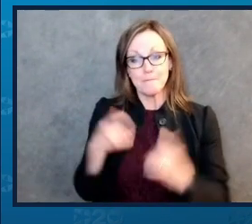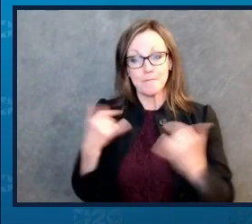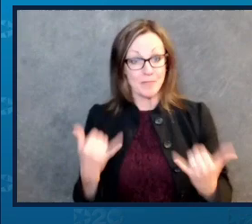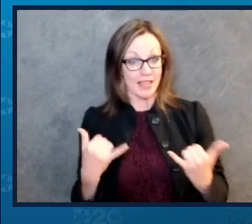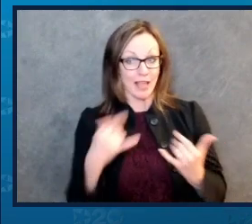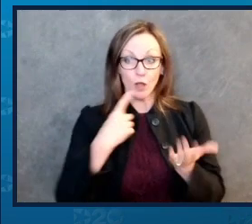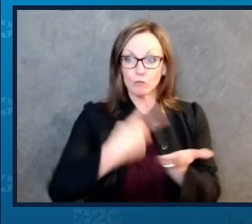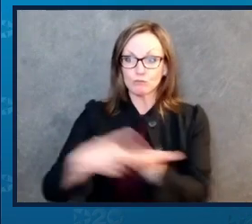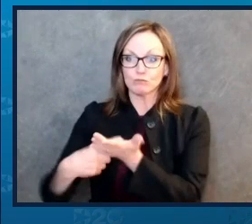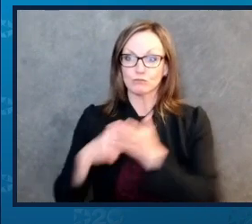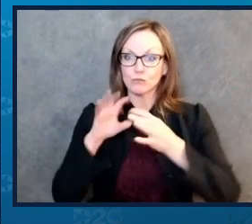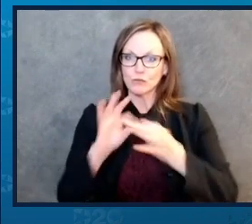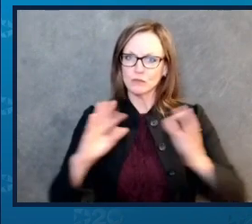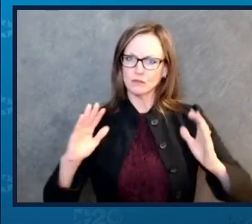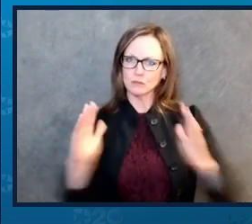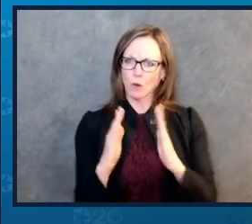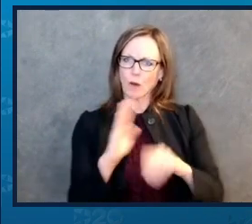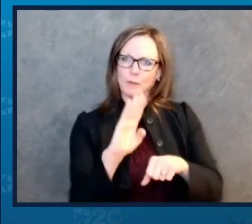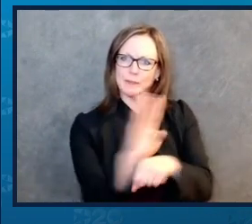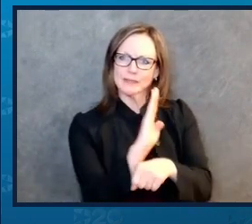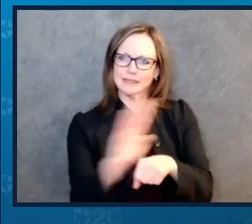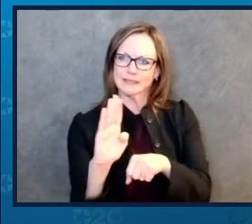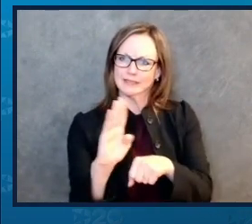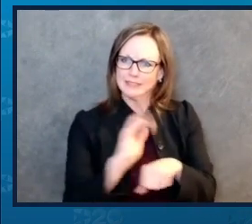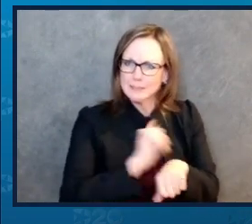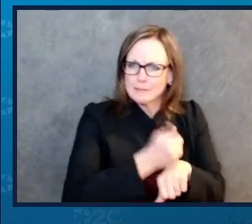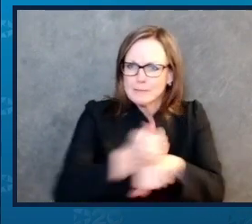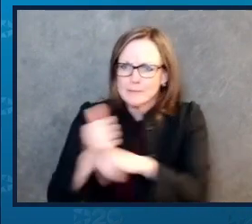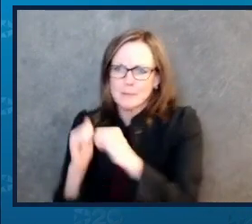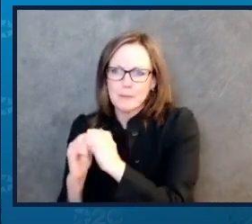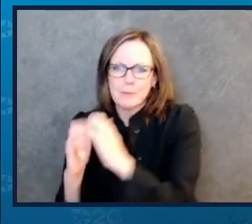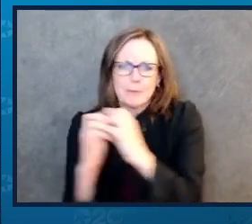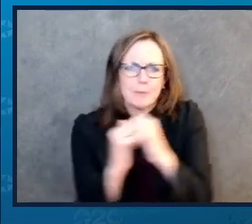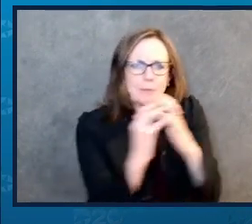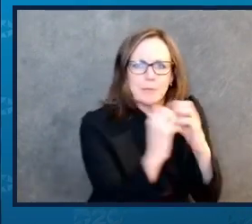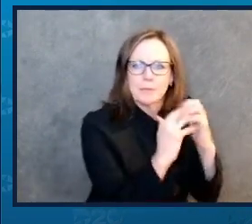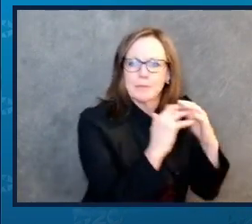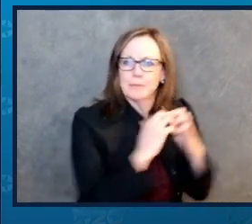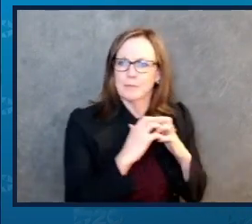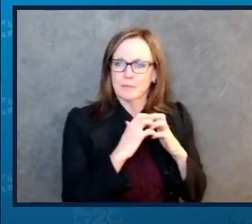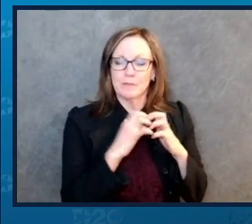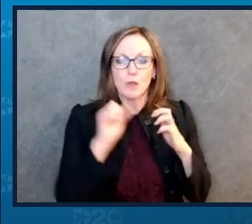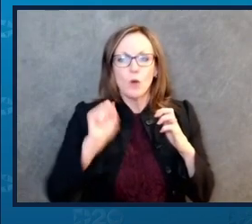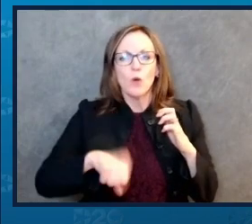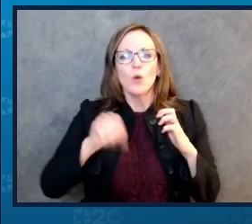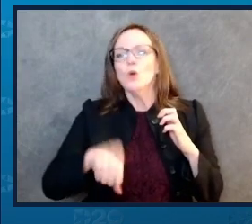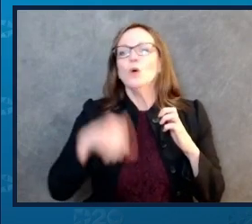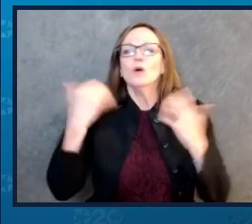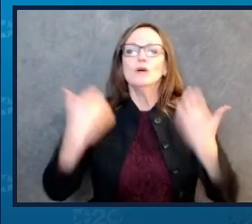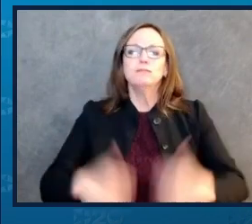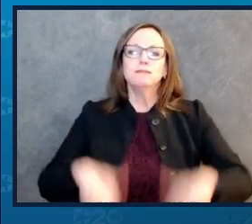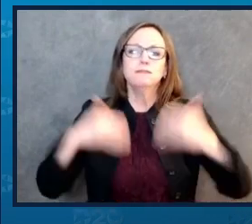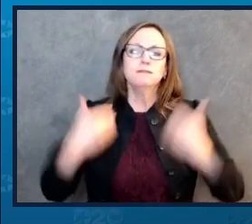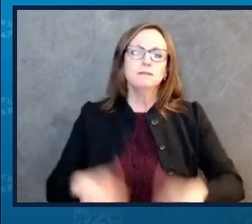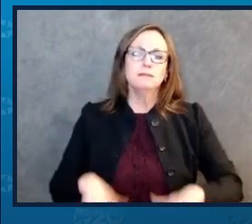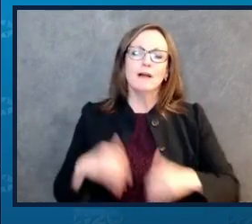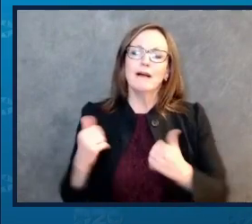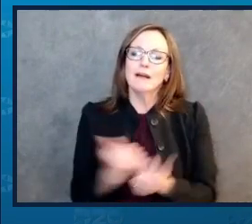CORONAVIRUS PANDEMIC. BEHIND EVERY BIT, THERE IS A FAMILY. A LOT OF PEOPLE CLEARLY ARE IN PAIN RIGHT NOW.